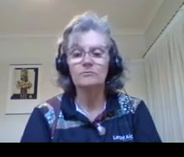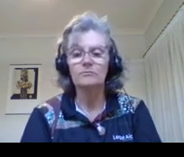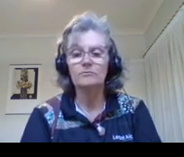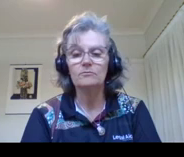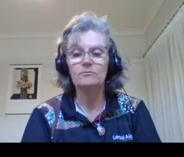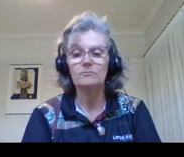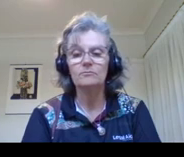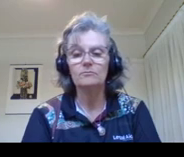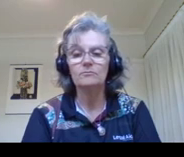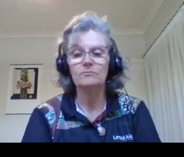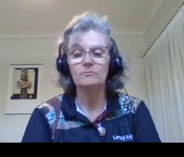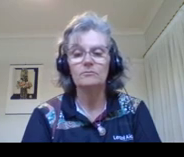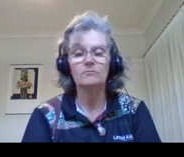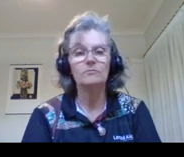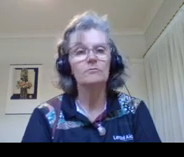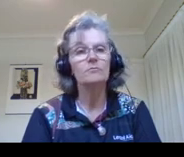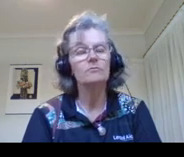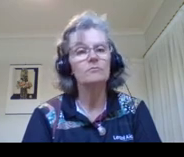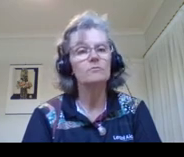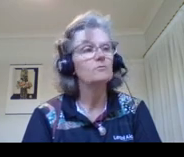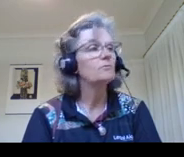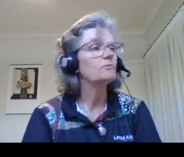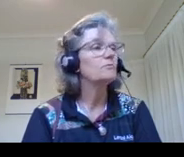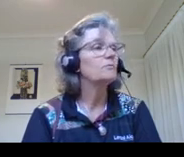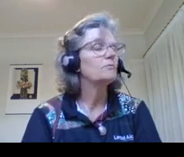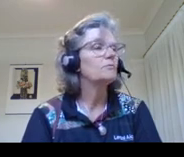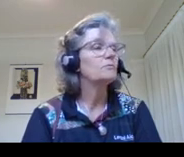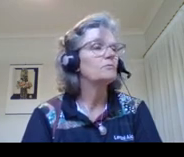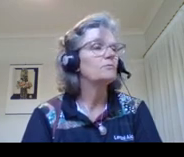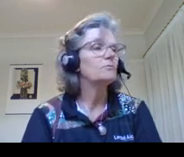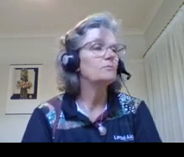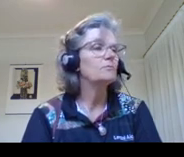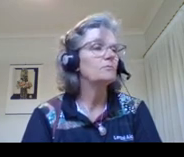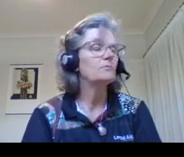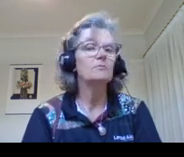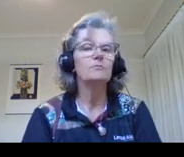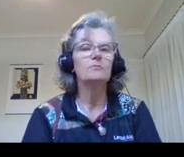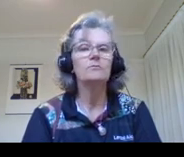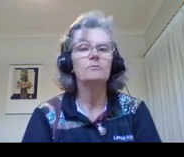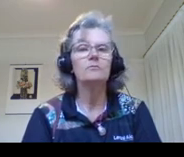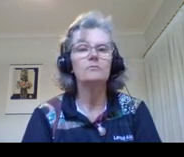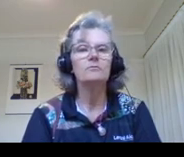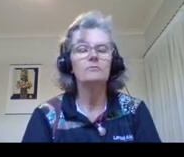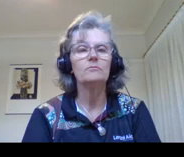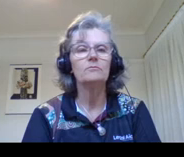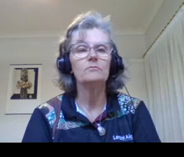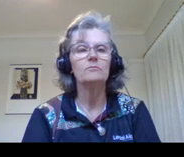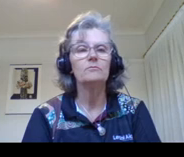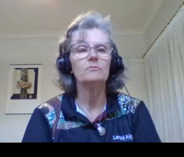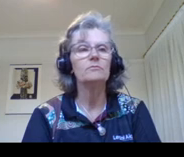these are scams as the text messages often contain spelling errors or links to unknown website so you